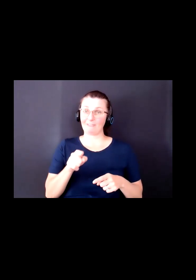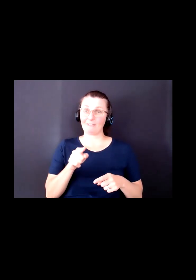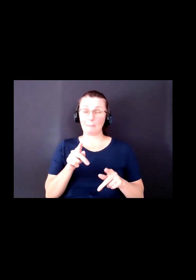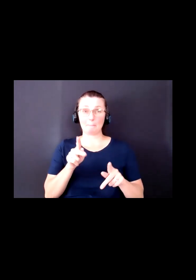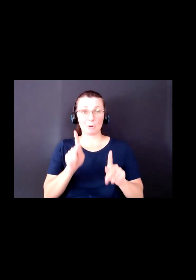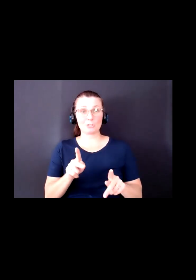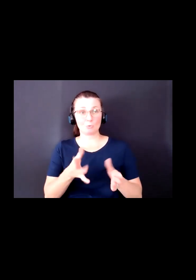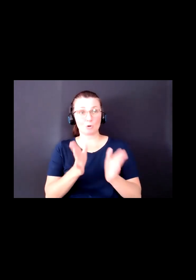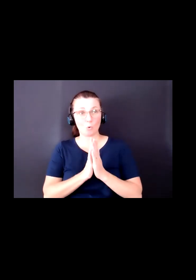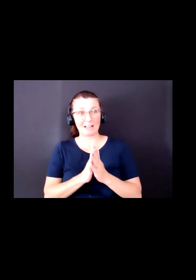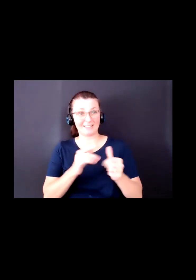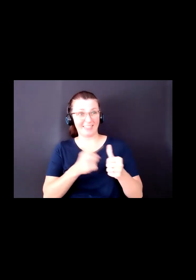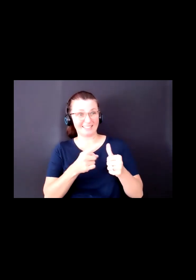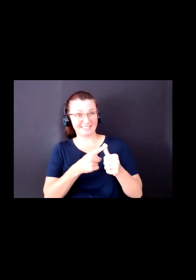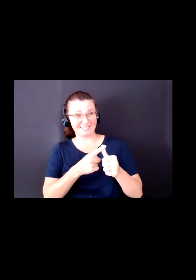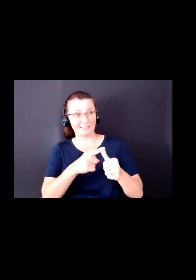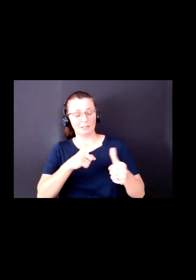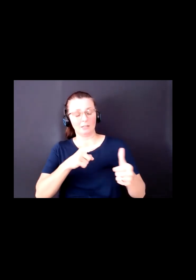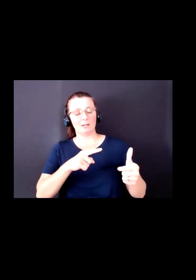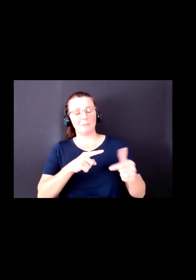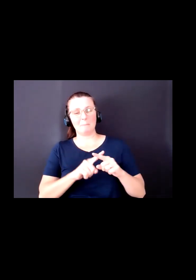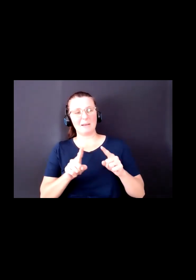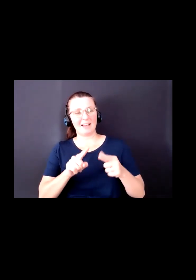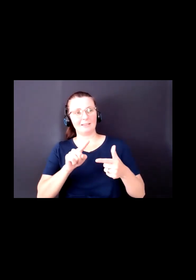available, or, uhm, that by providing it, it is going to result